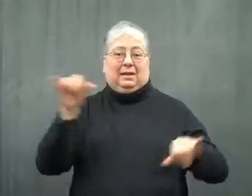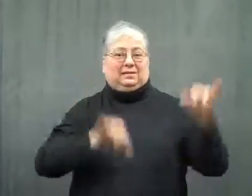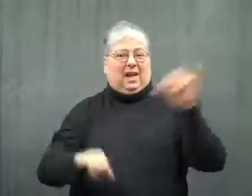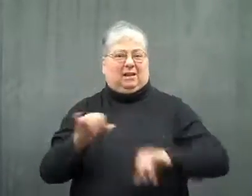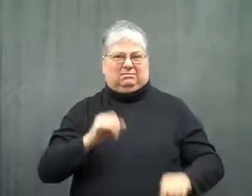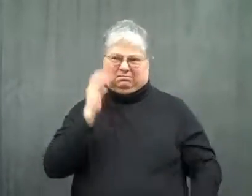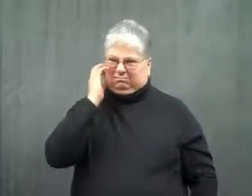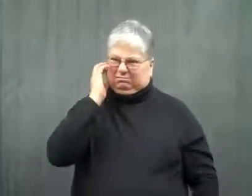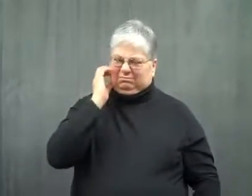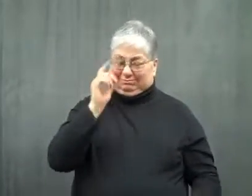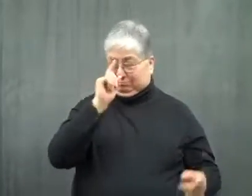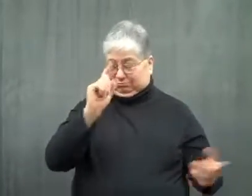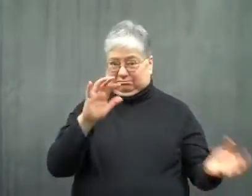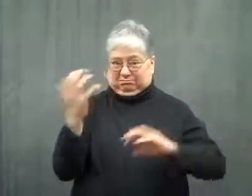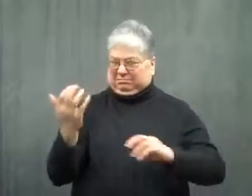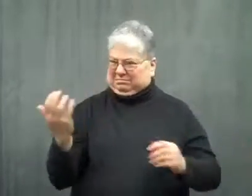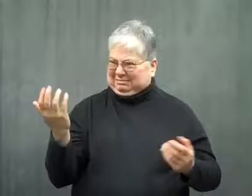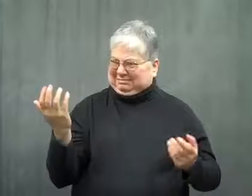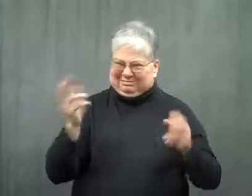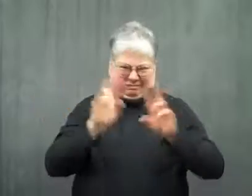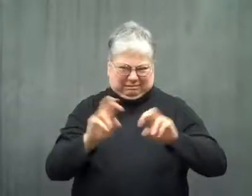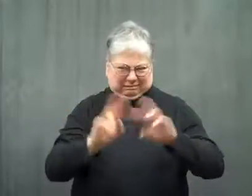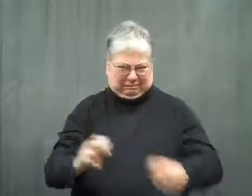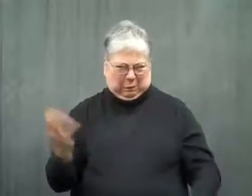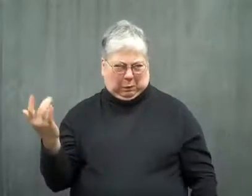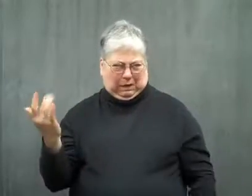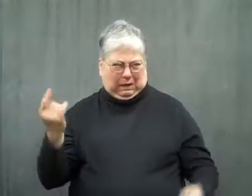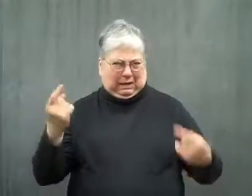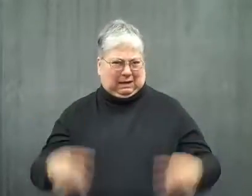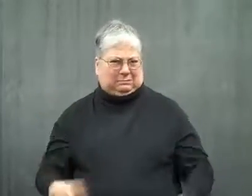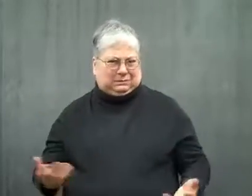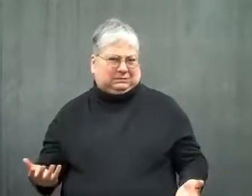Scientists are puzzled and are researching to find out why this is happening.